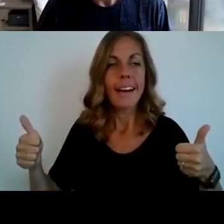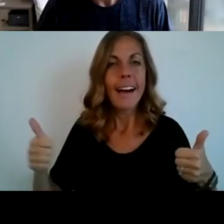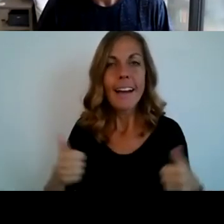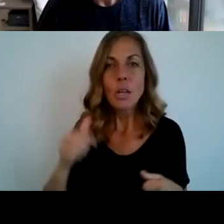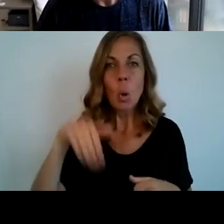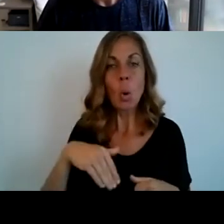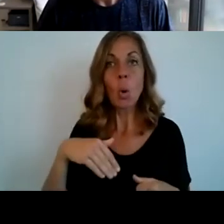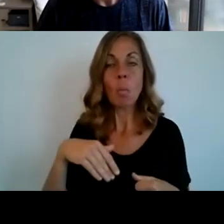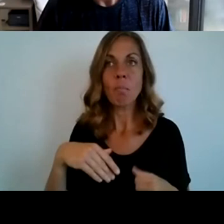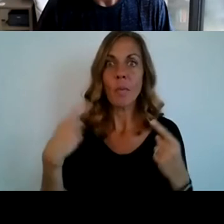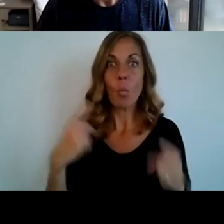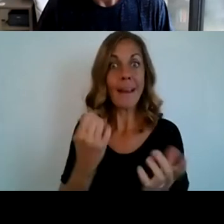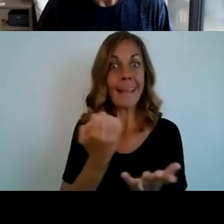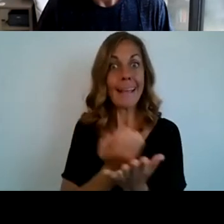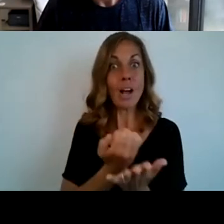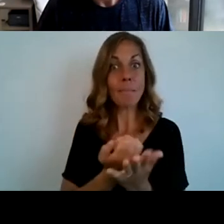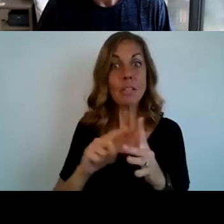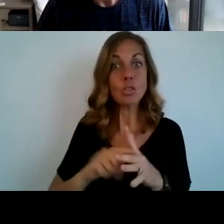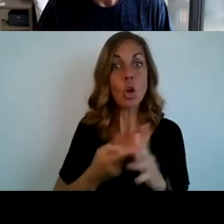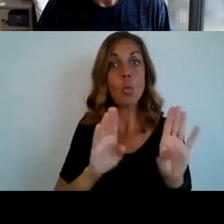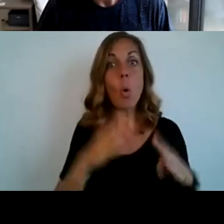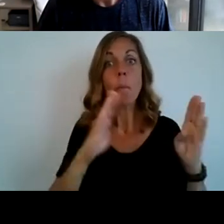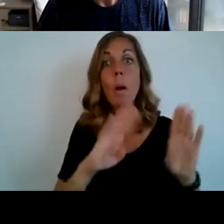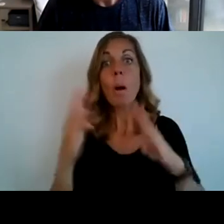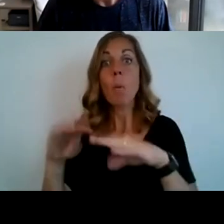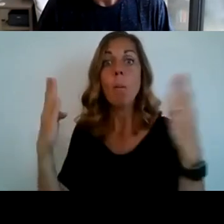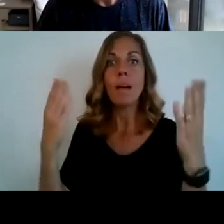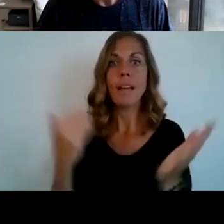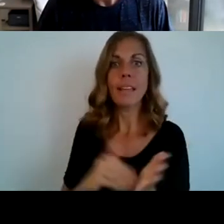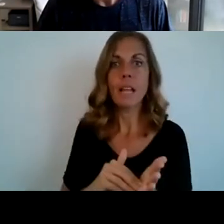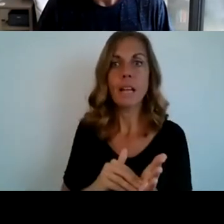to reopen, you know, we should think about how to, you know, how to support, you know,